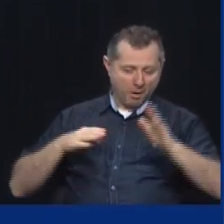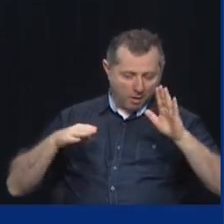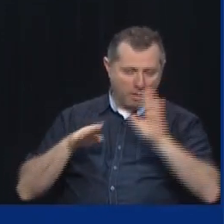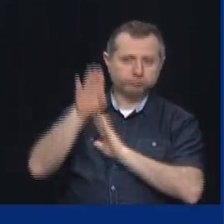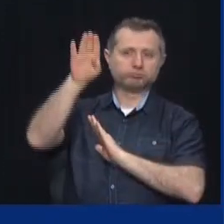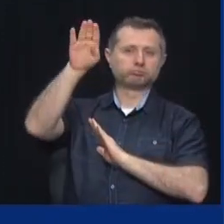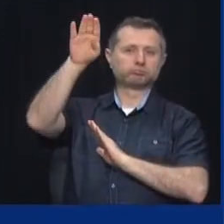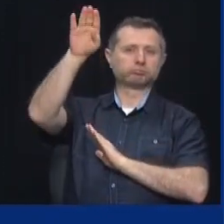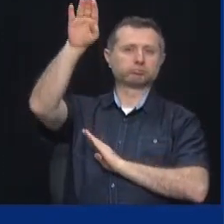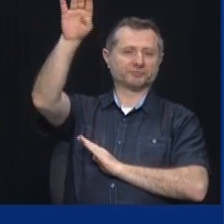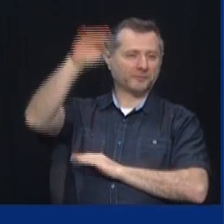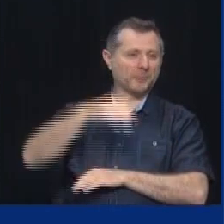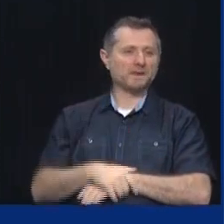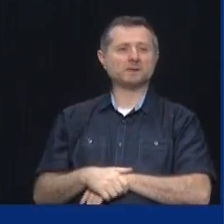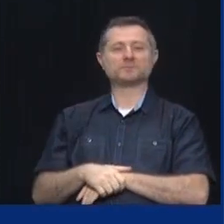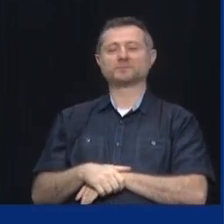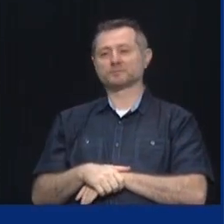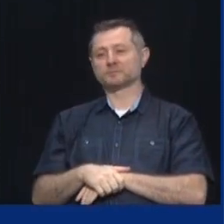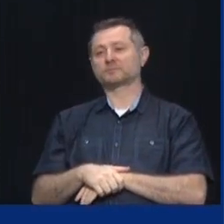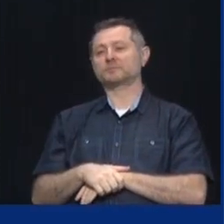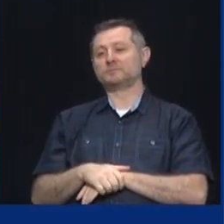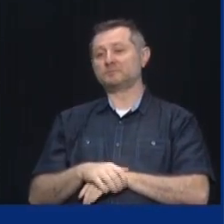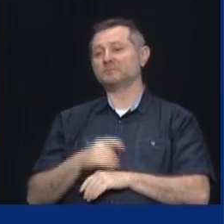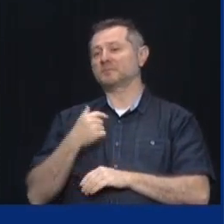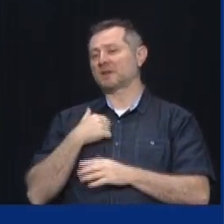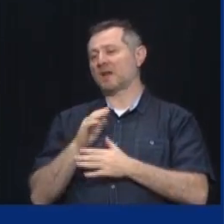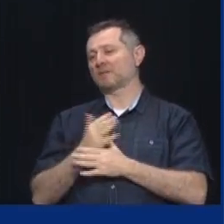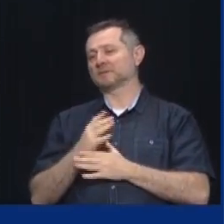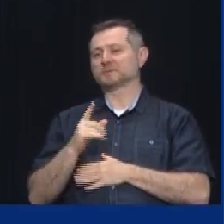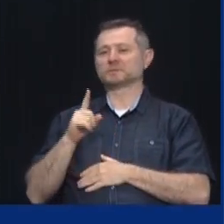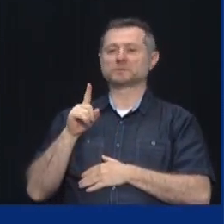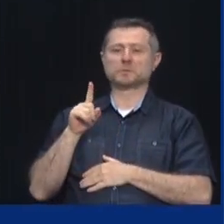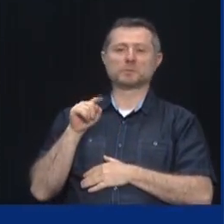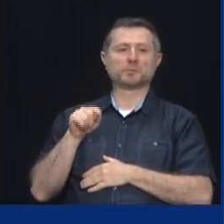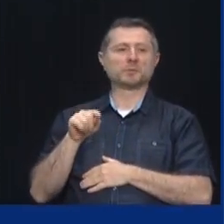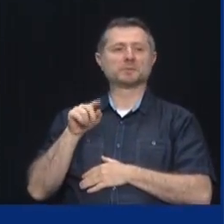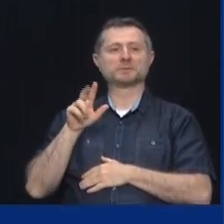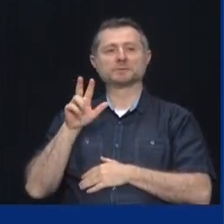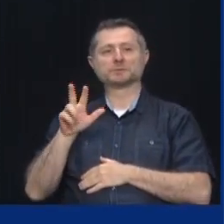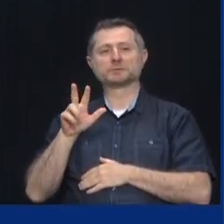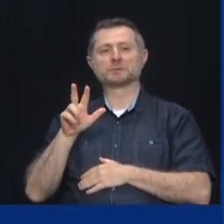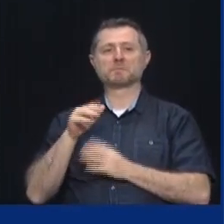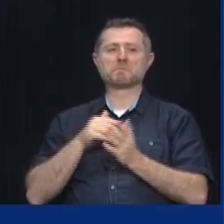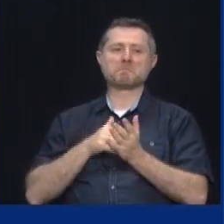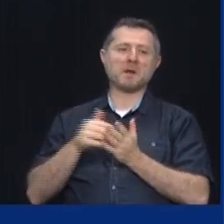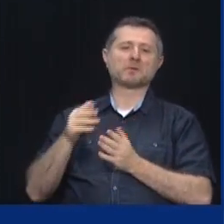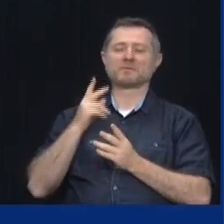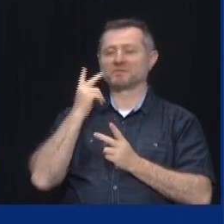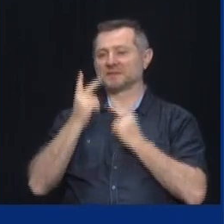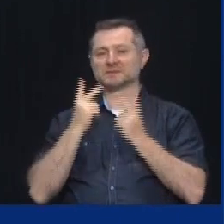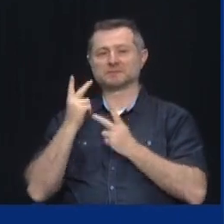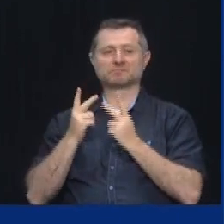WE INVITE PEOPLE ACROSS THE NATION TO COME. IT'S A GREAT CHECK ENGINE TO